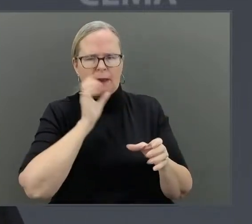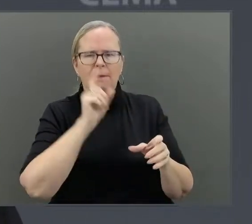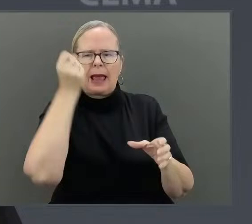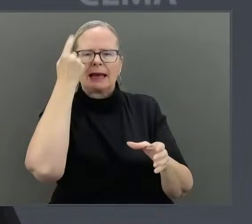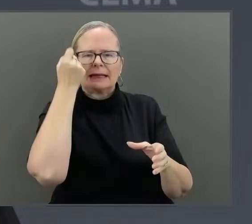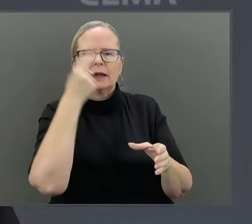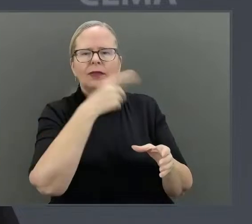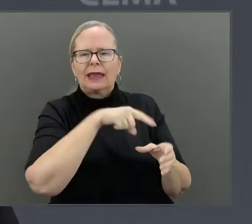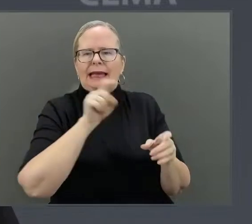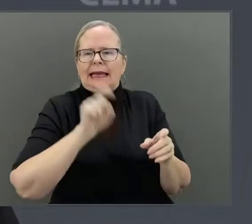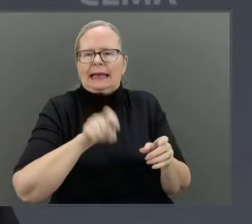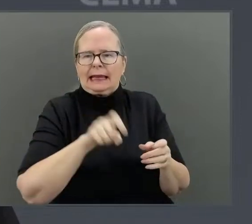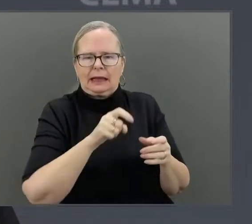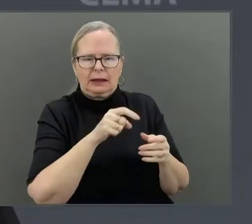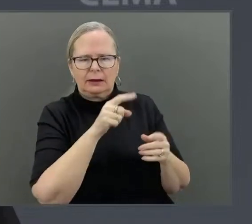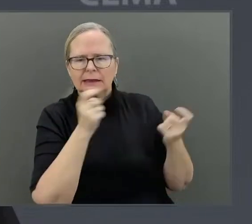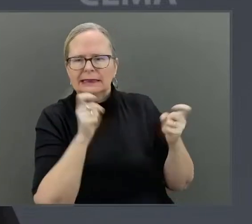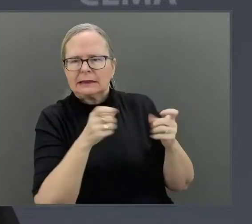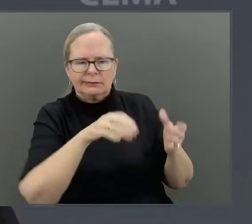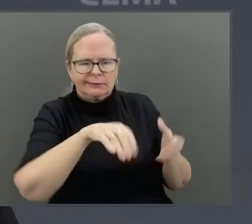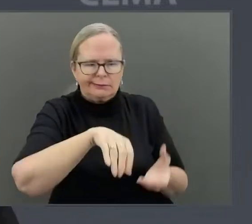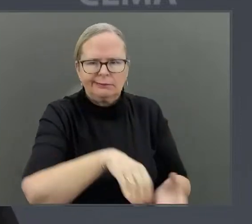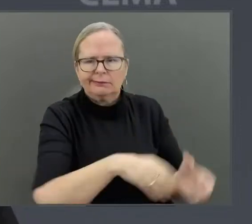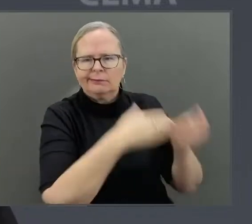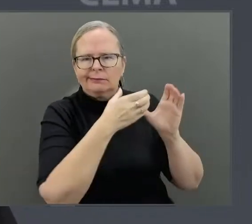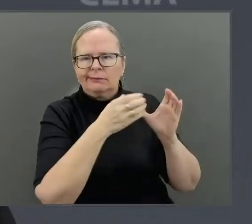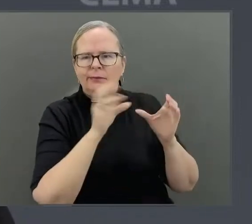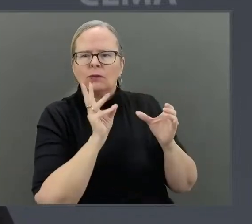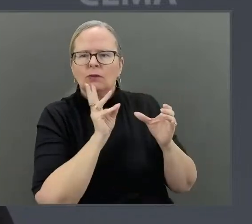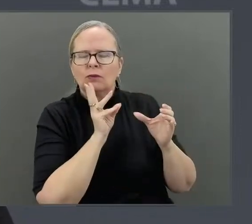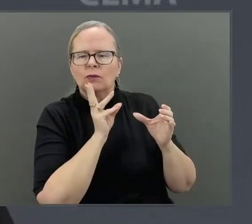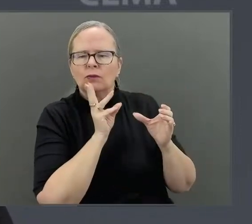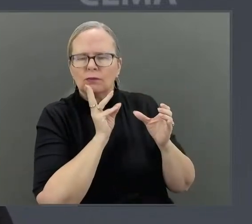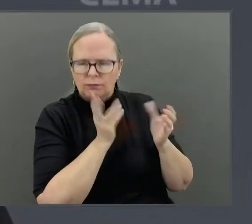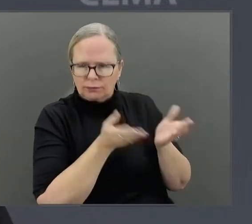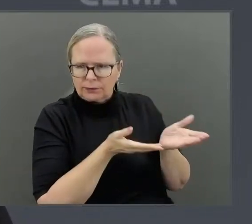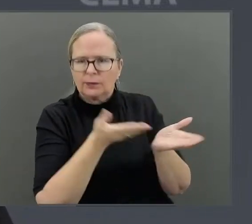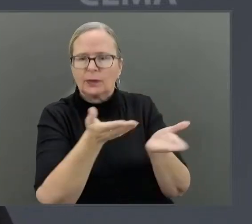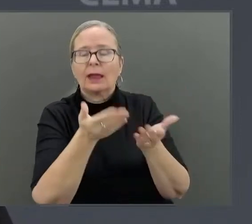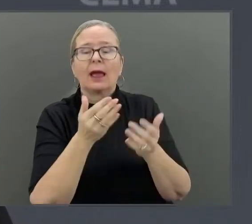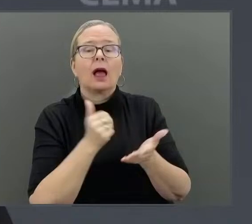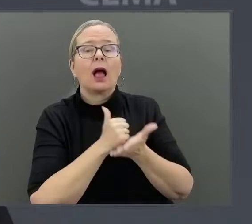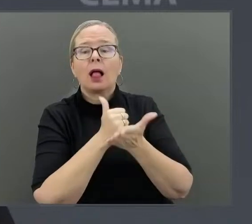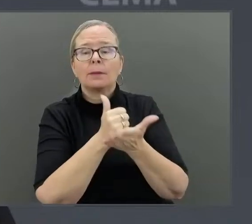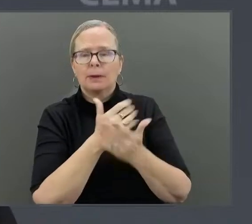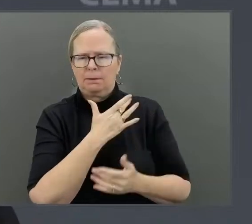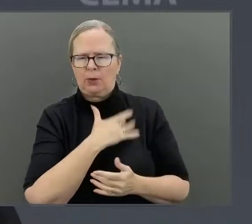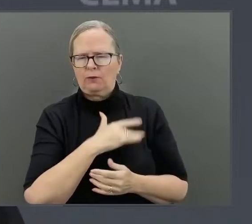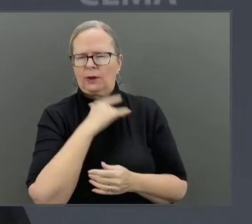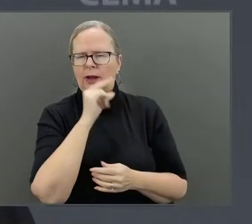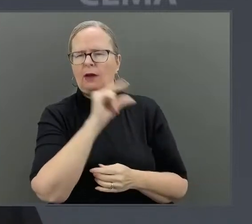for Expediting the permits needed to help move this program forward quickly we will have more